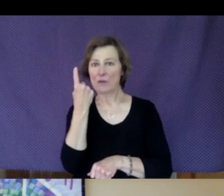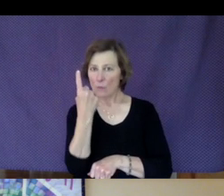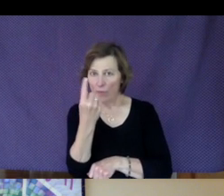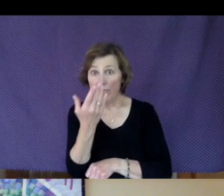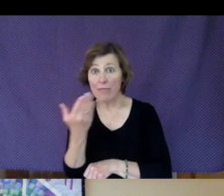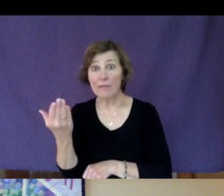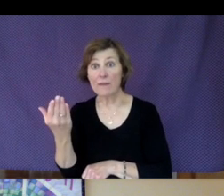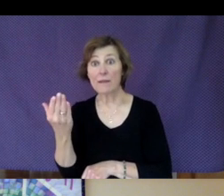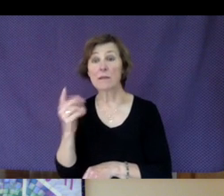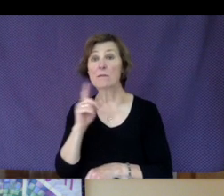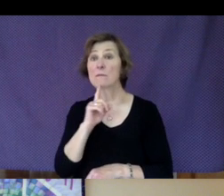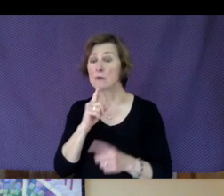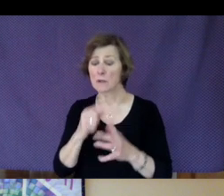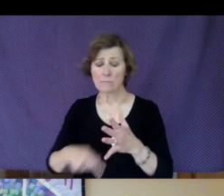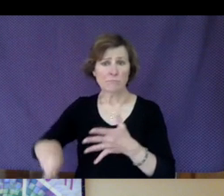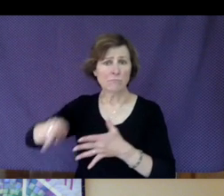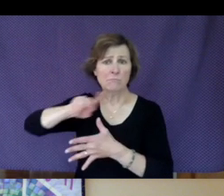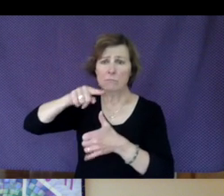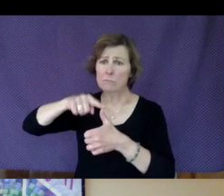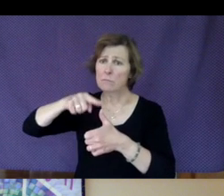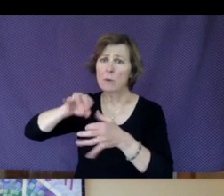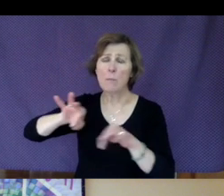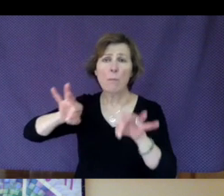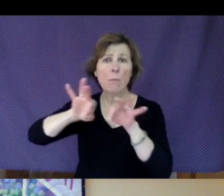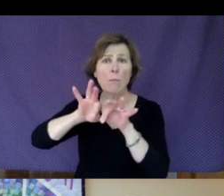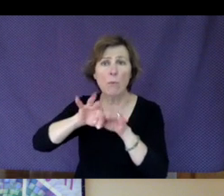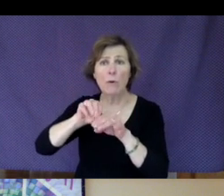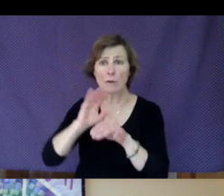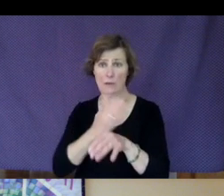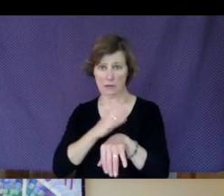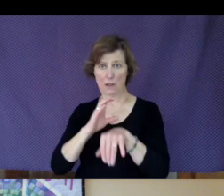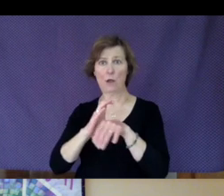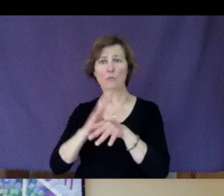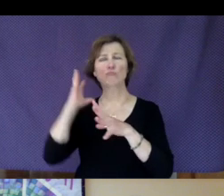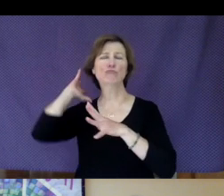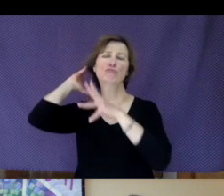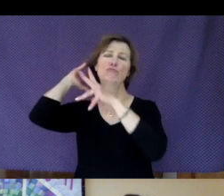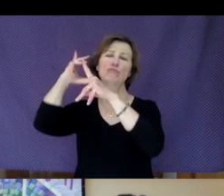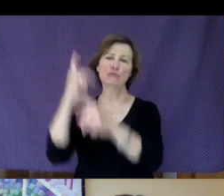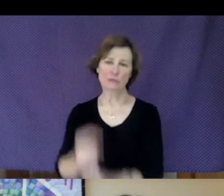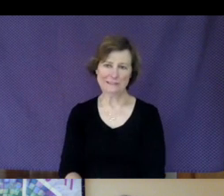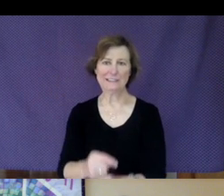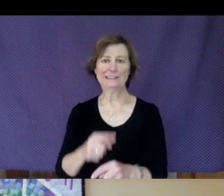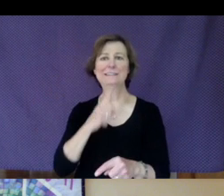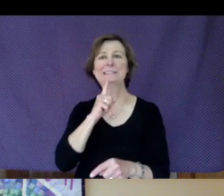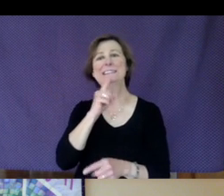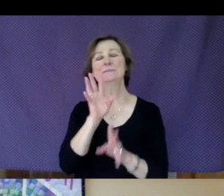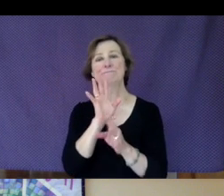Is so important in our congregation and such a long-standing tradition is the saying of our closing words together